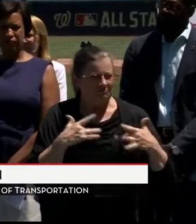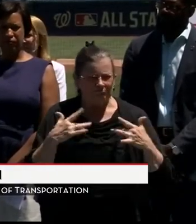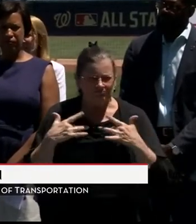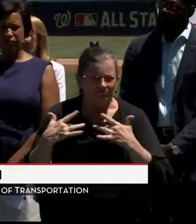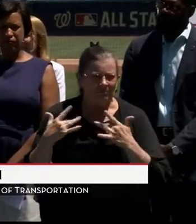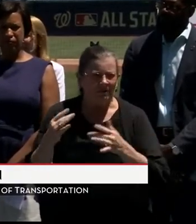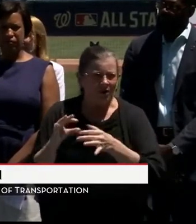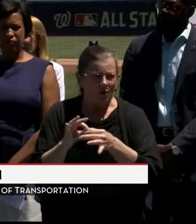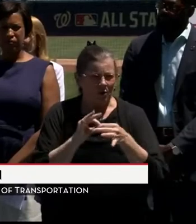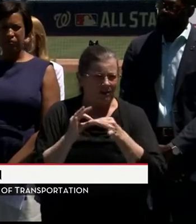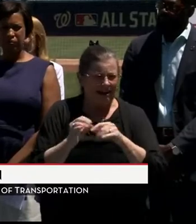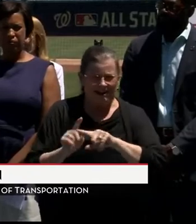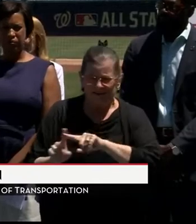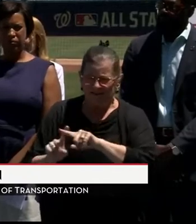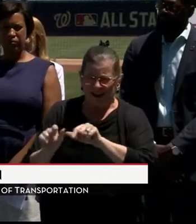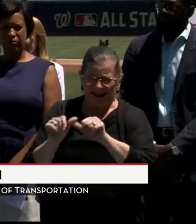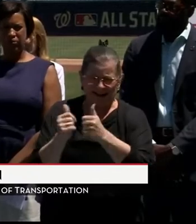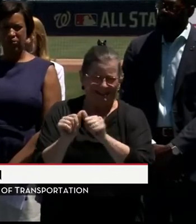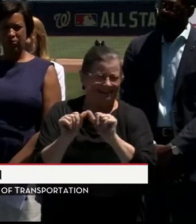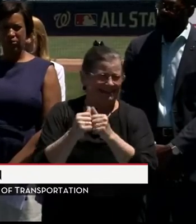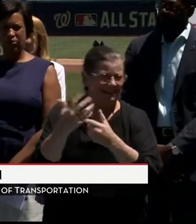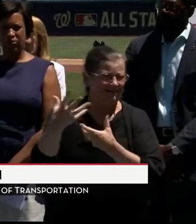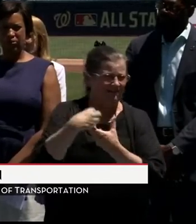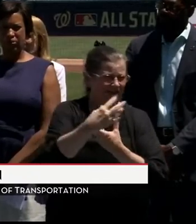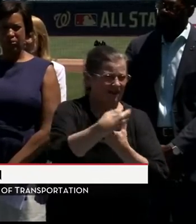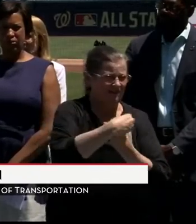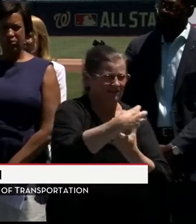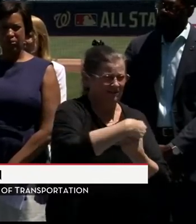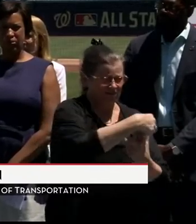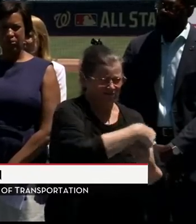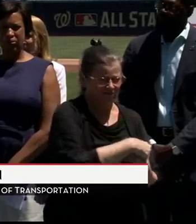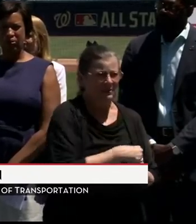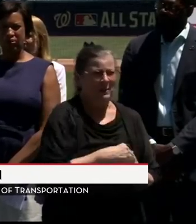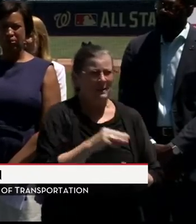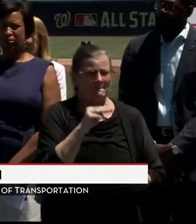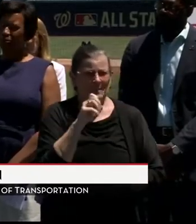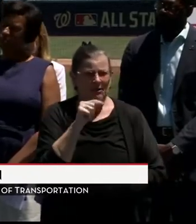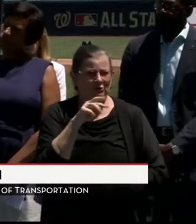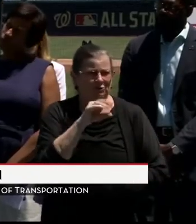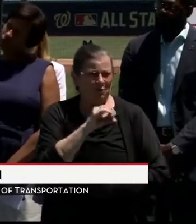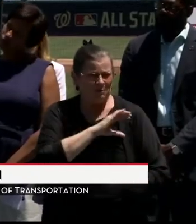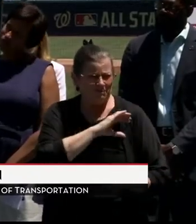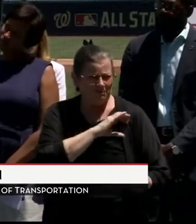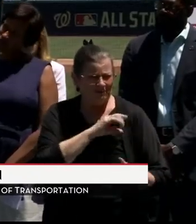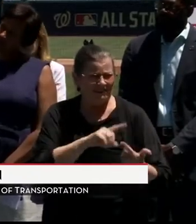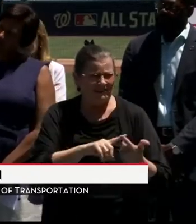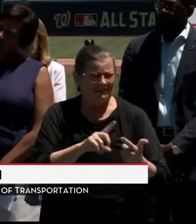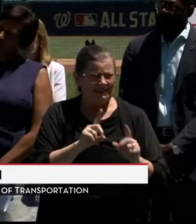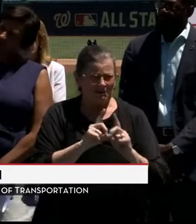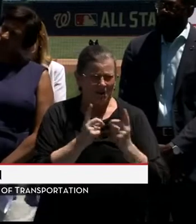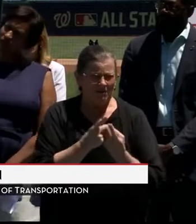INVOLVED, OUR COLLEAGUES AT THE METROPOLITAN POLICE DEPARTMENT, THE DEPARTMENT OF FOR-HIRE VEHICLES, WMATA, OUR COLLEAGUES